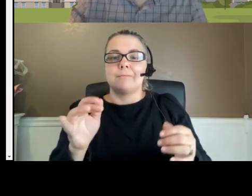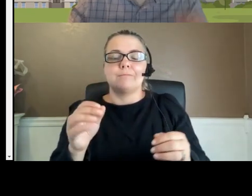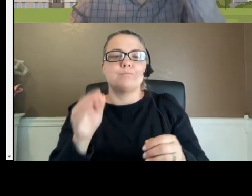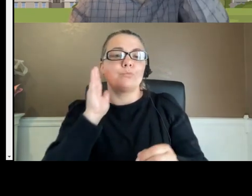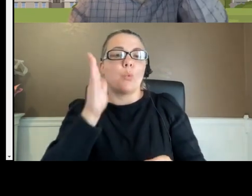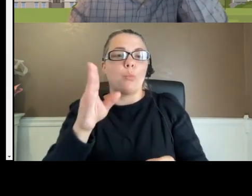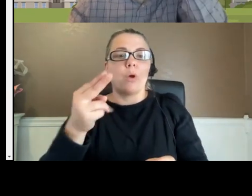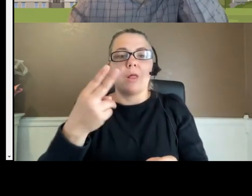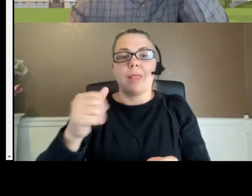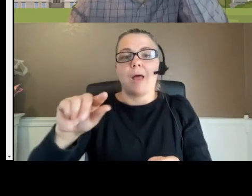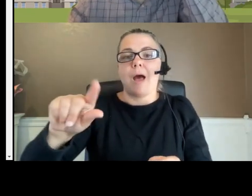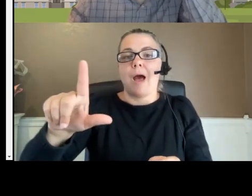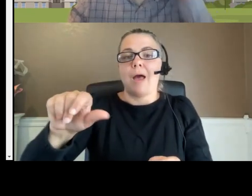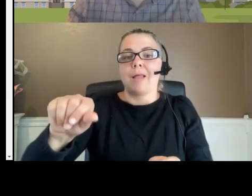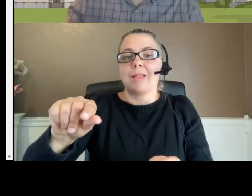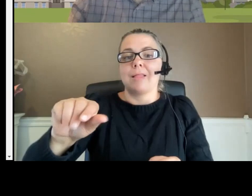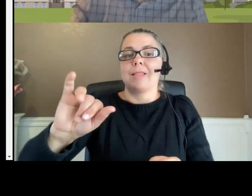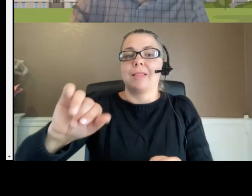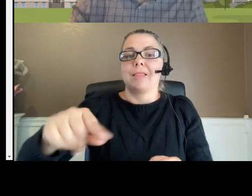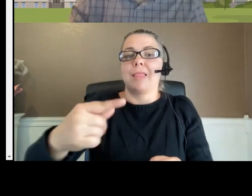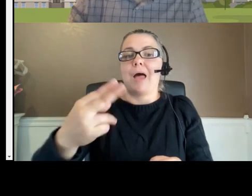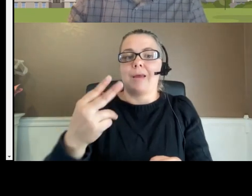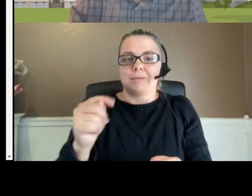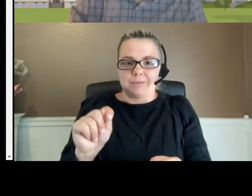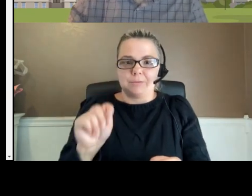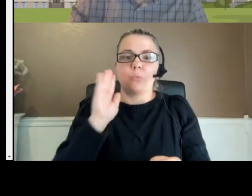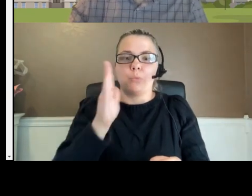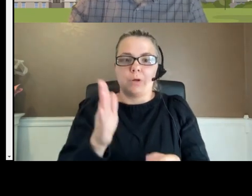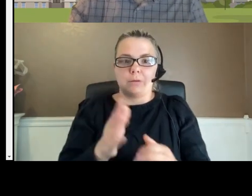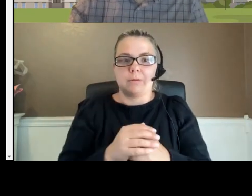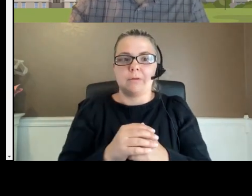tells me that the first kind of main heading in this page is a heading one, which is appropriate.